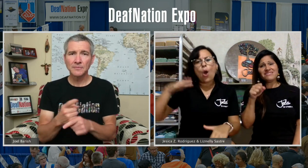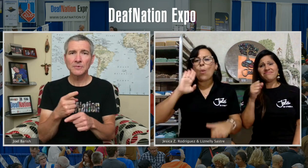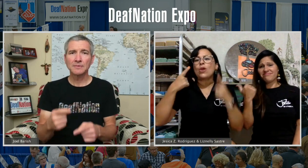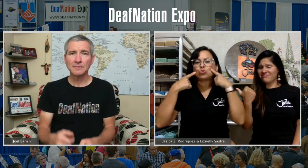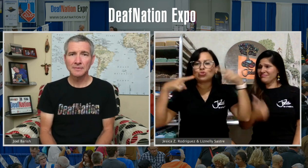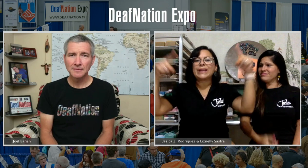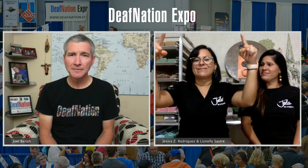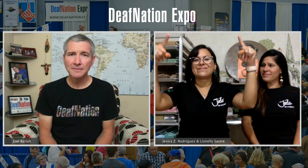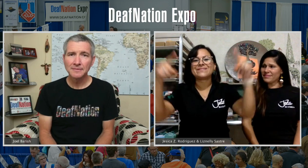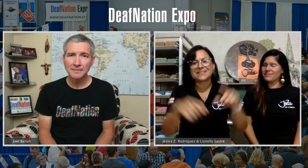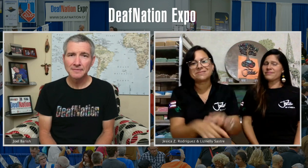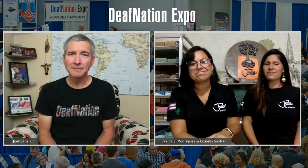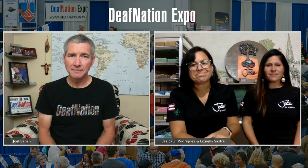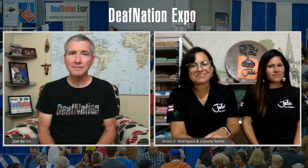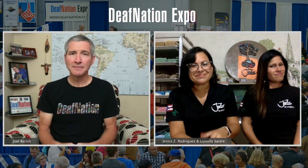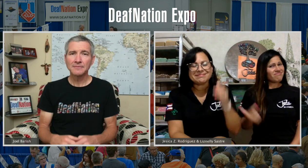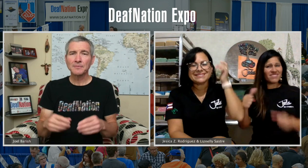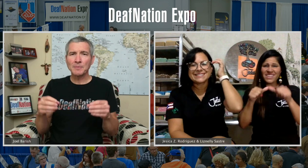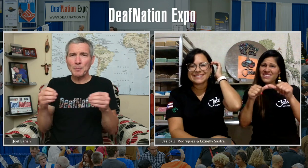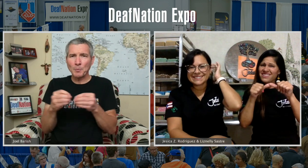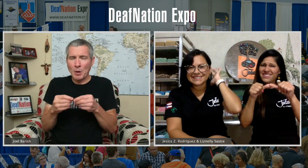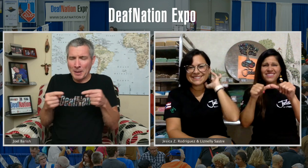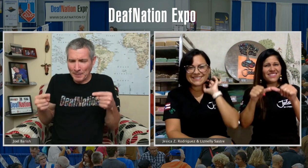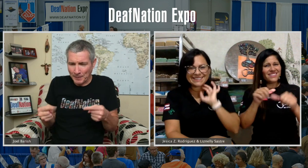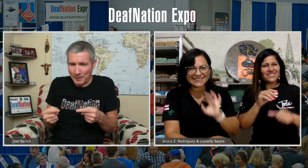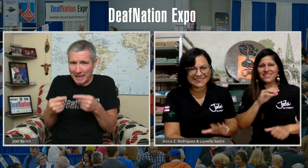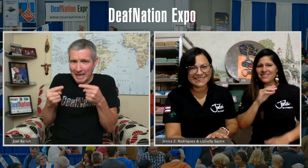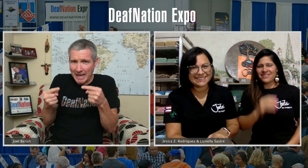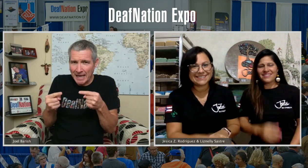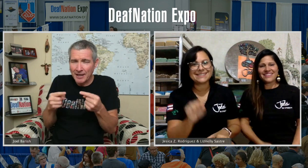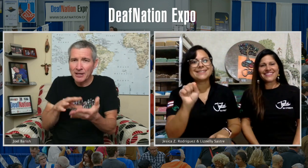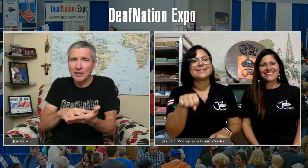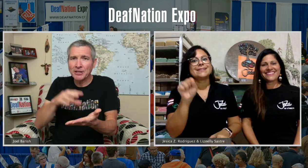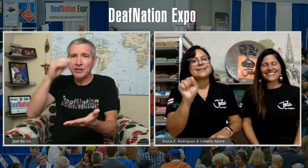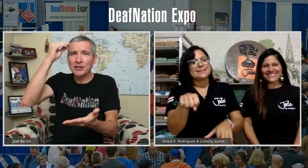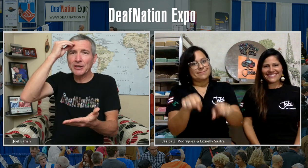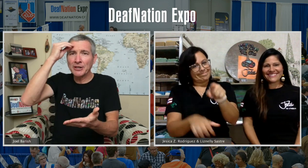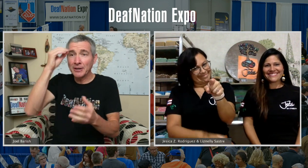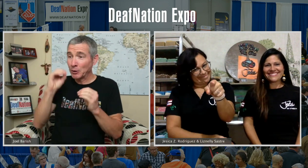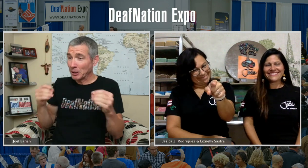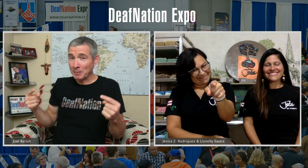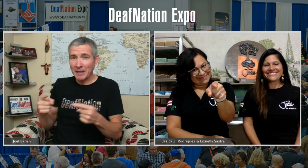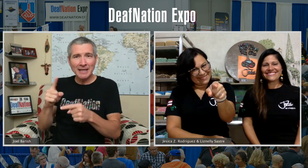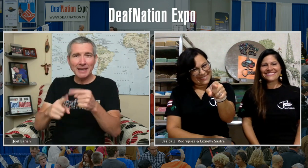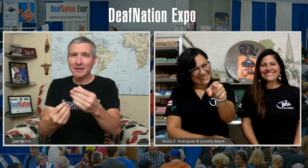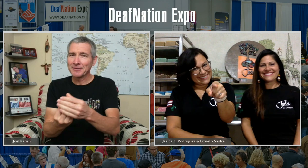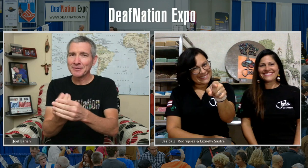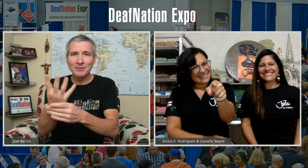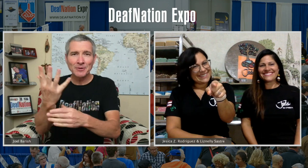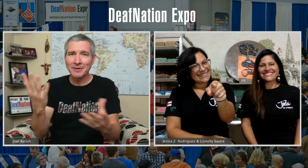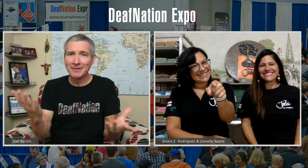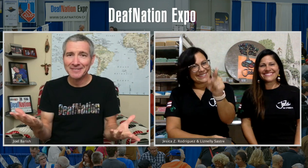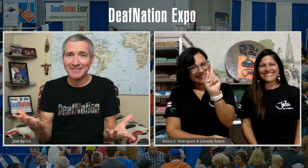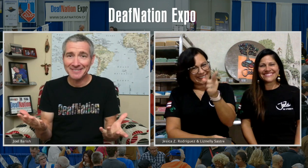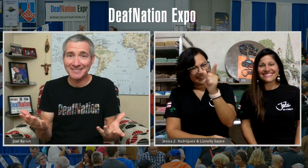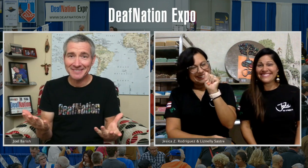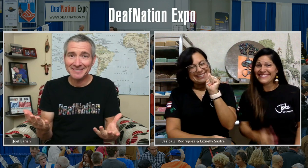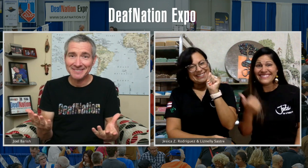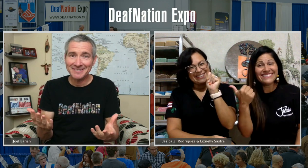I know we will be successful. More pain, the more you learn. With no pain, you can’t grow.